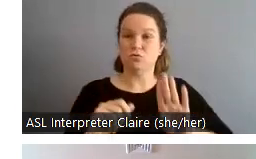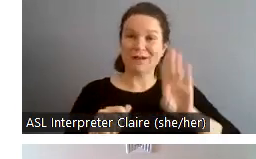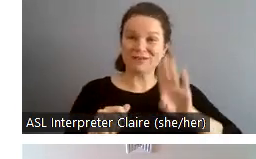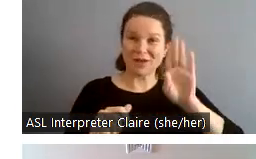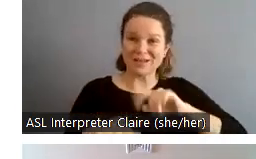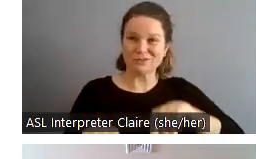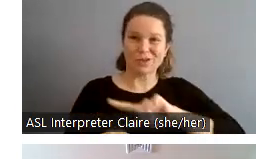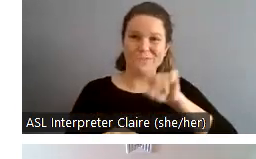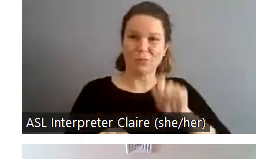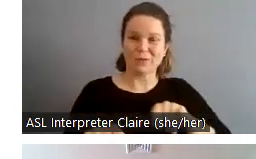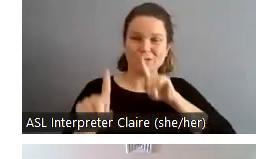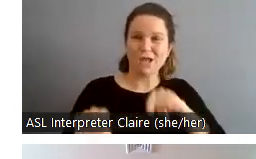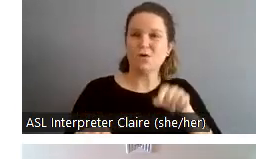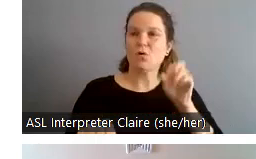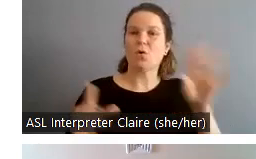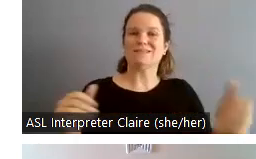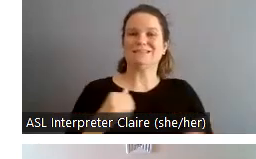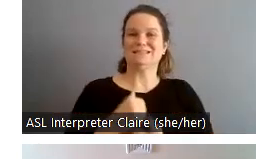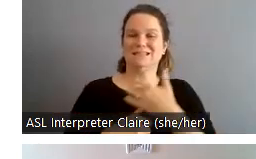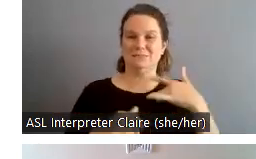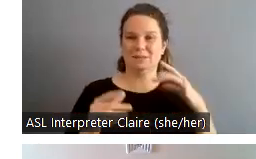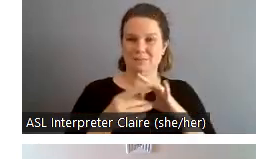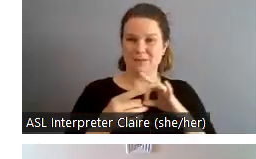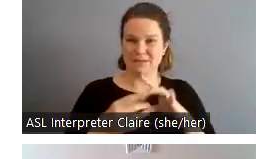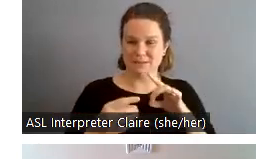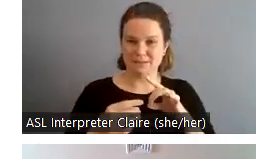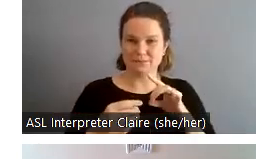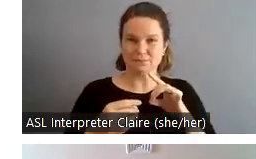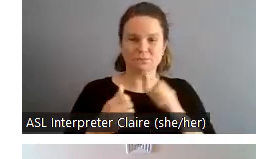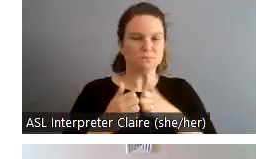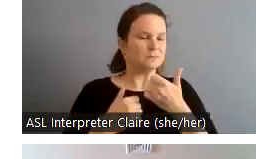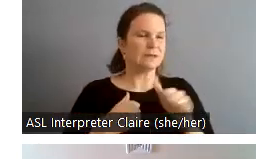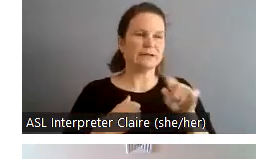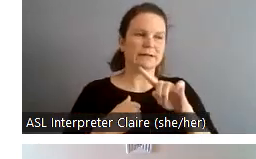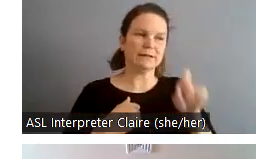A or you can message myself or Christine